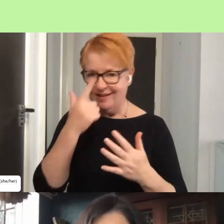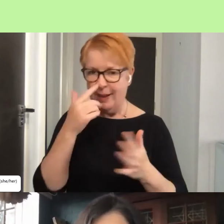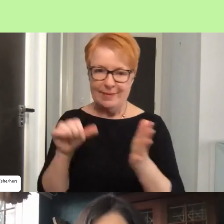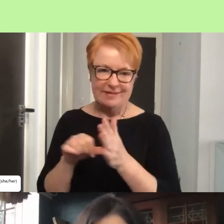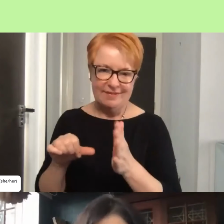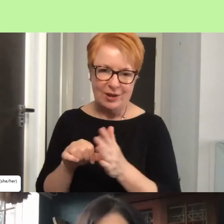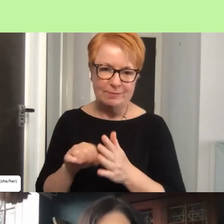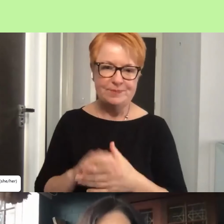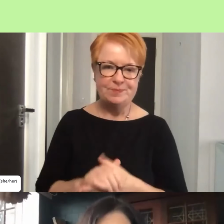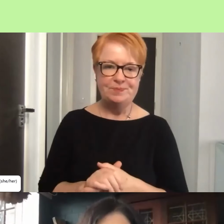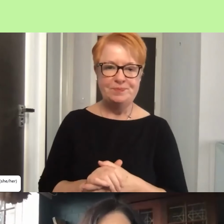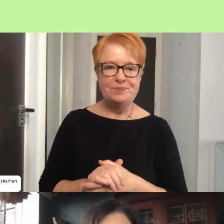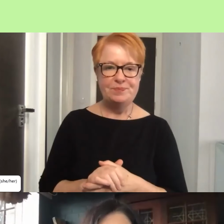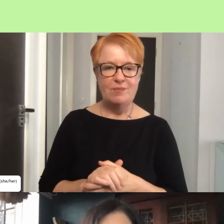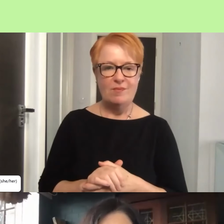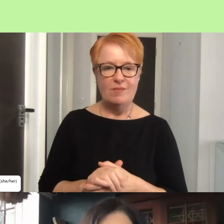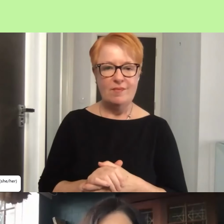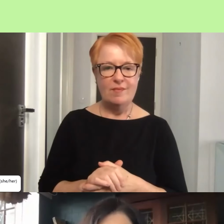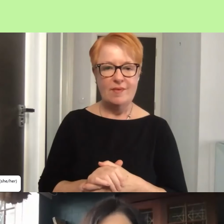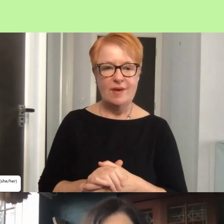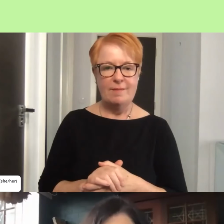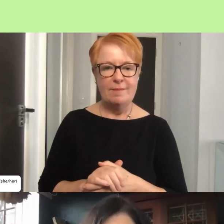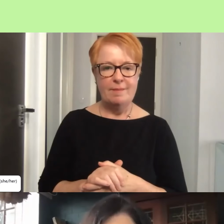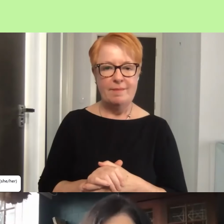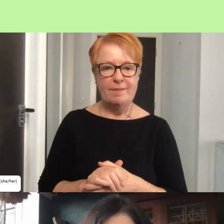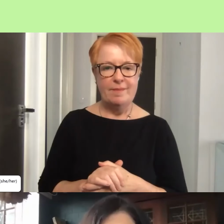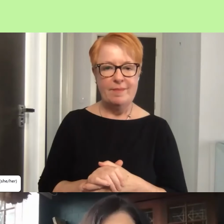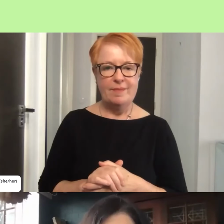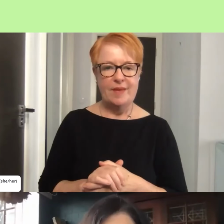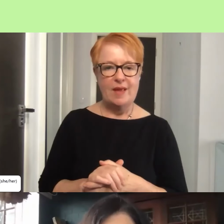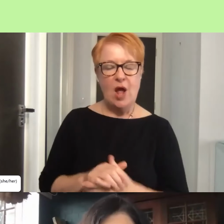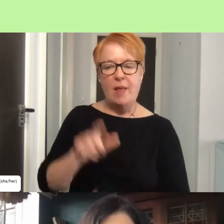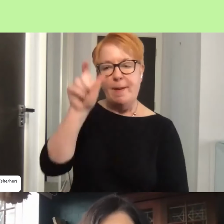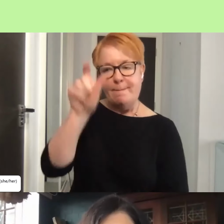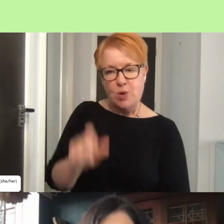needed to be most creative in the public art agency was the controller.